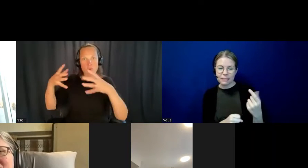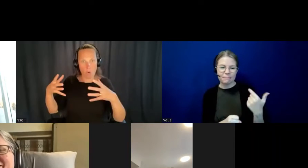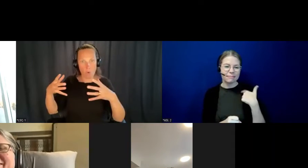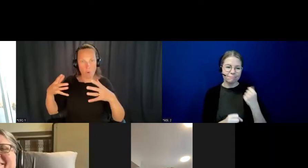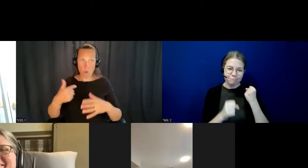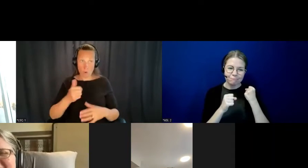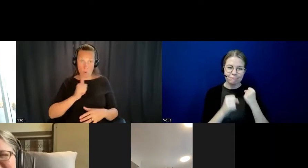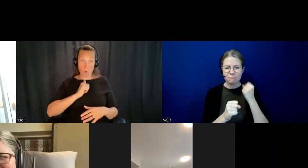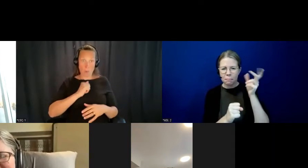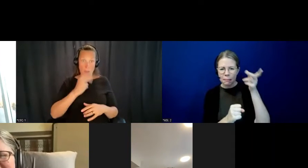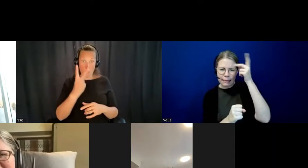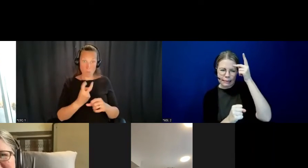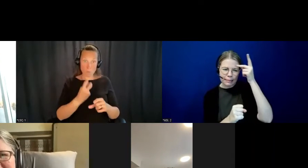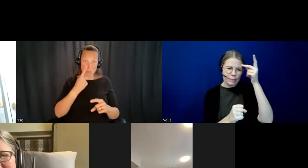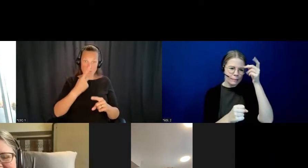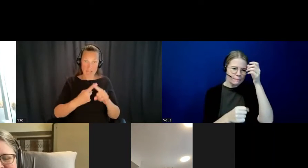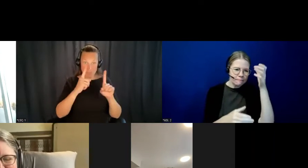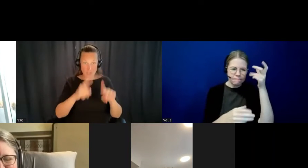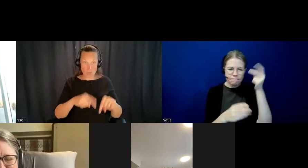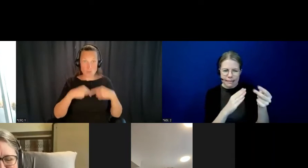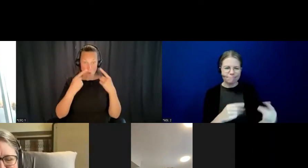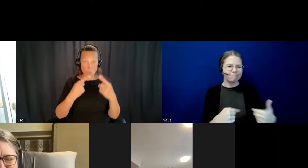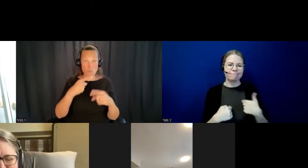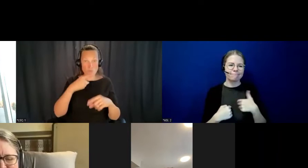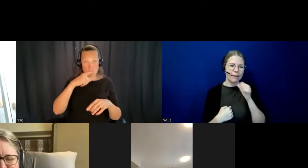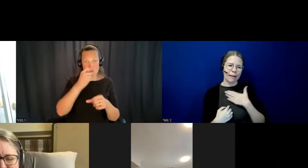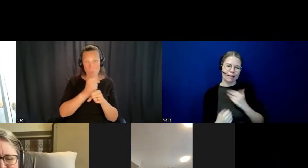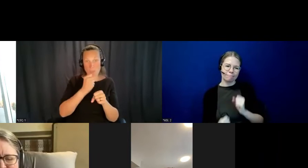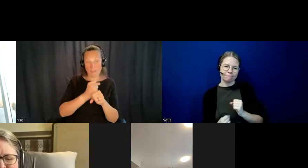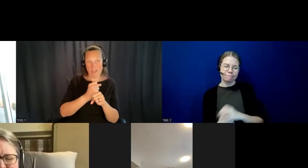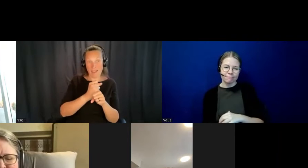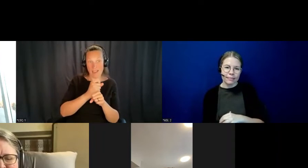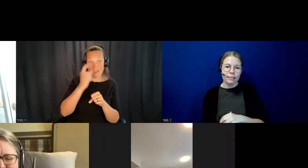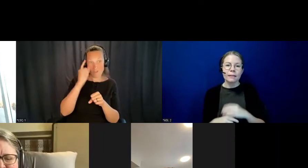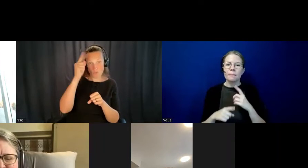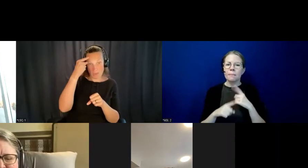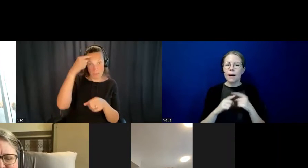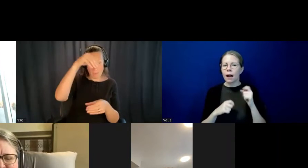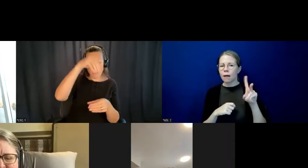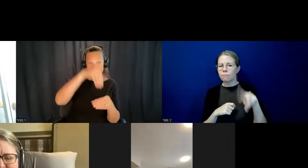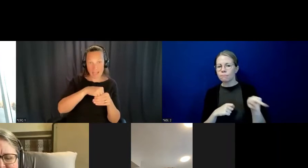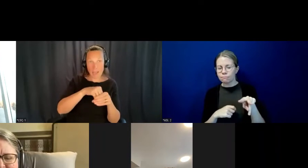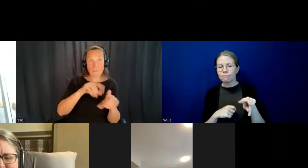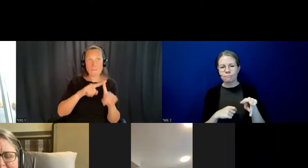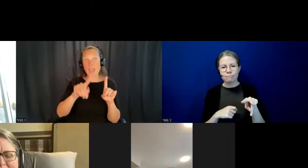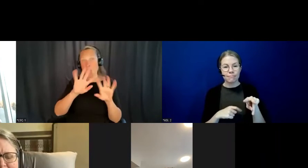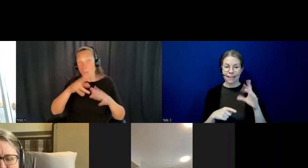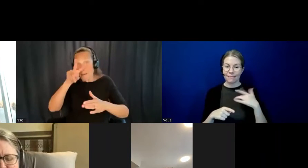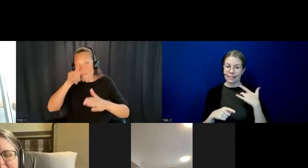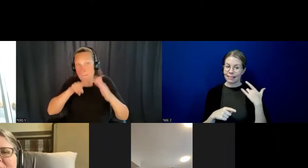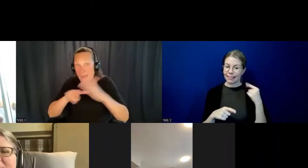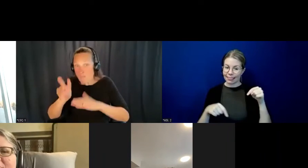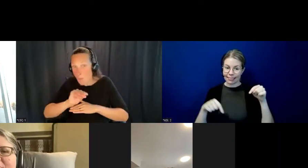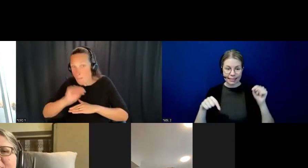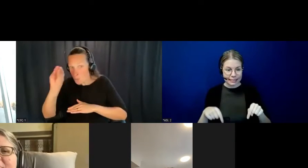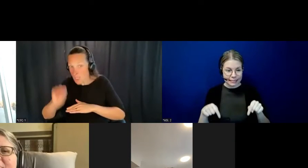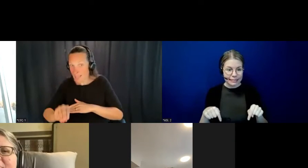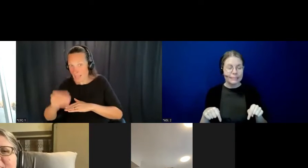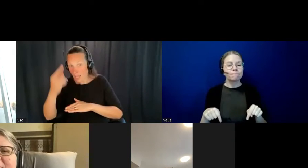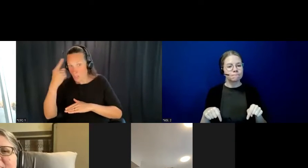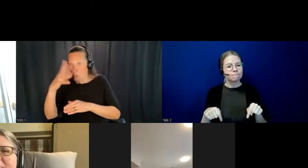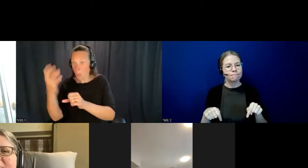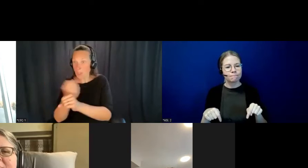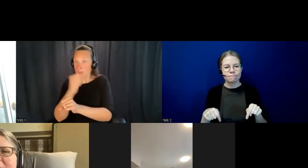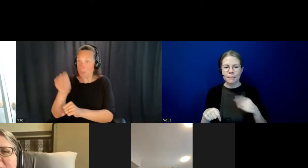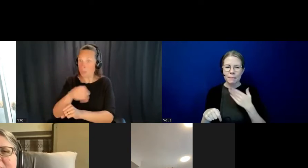POLITICS. BUT THIS LOOKS TO ME LIKE THE BEST CHANCE FOR A FAIRLY PROMPT CONSIDERATION OF THIS